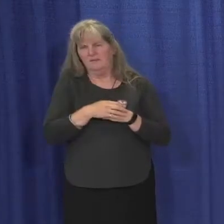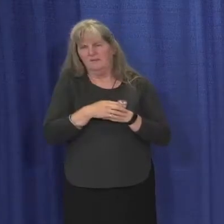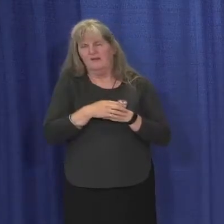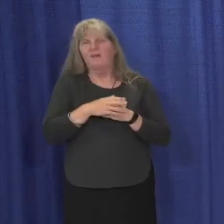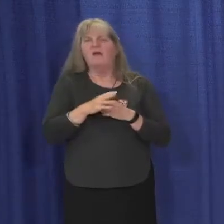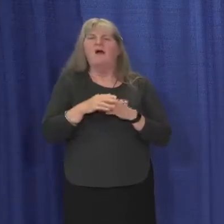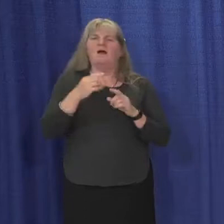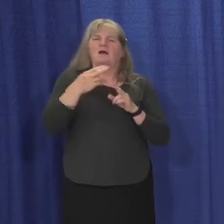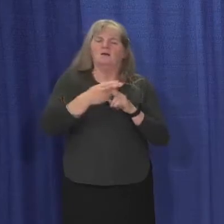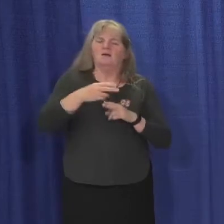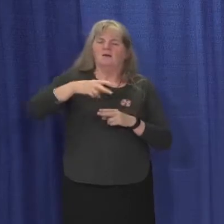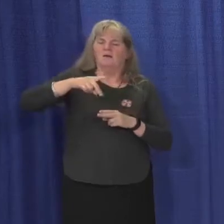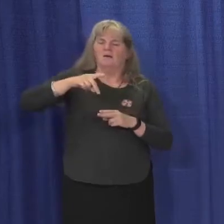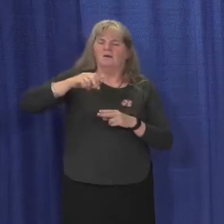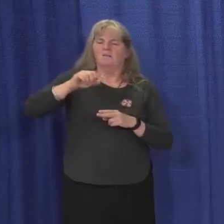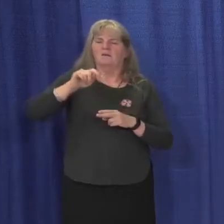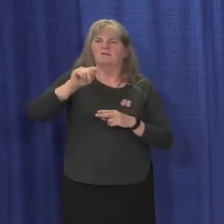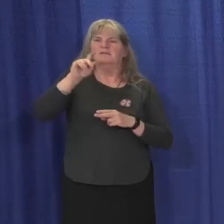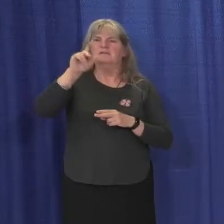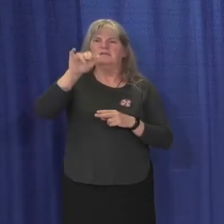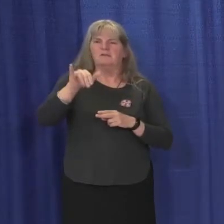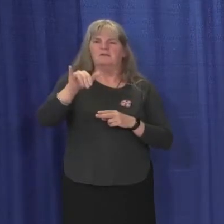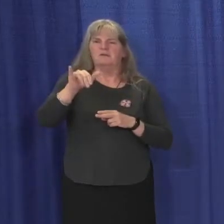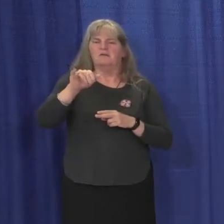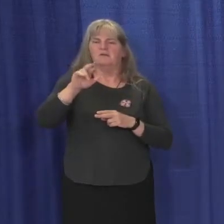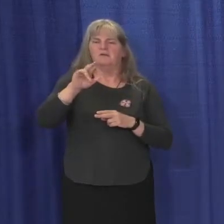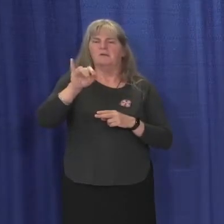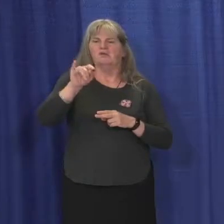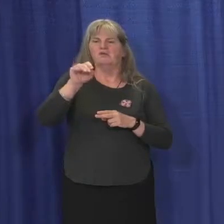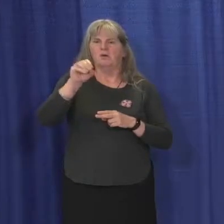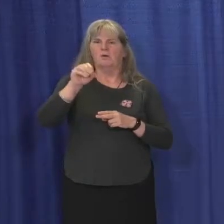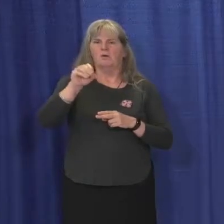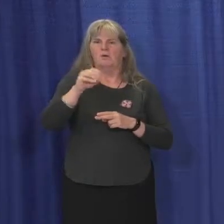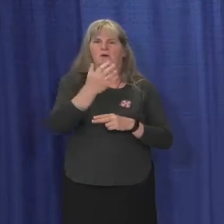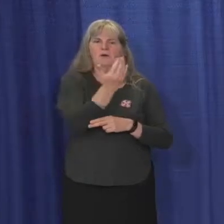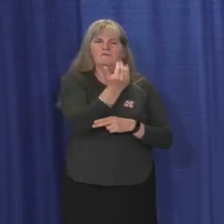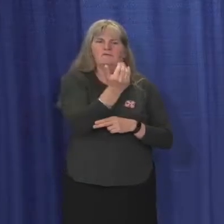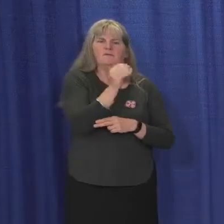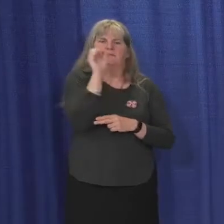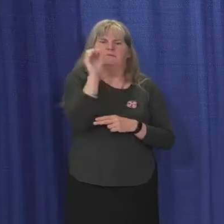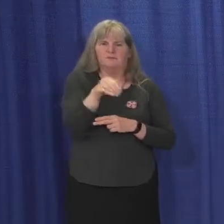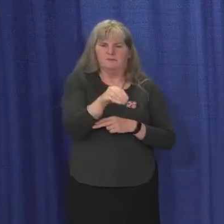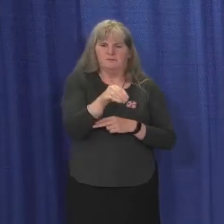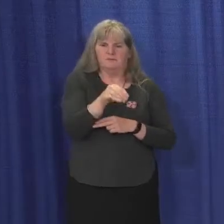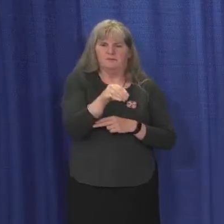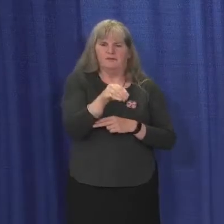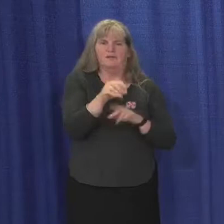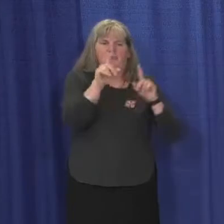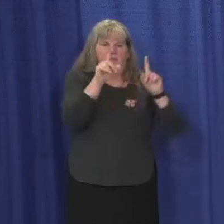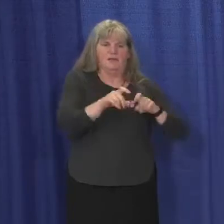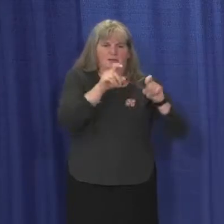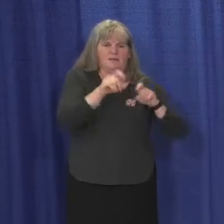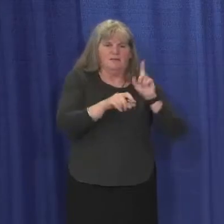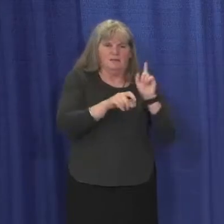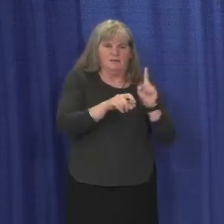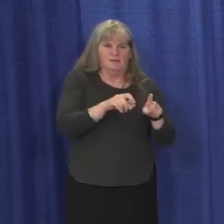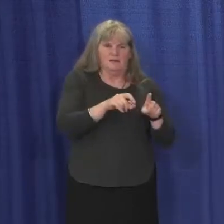is our positivity ratio and right now that's 15 percent so 15 percent of the tests being